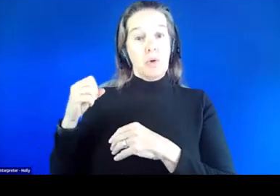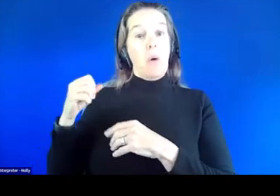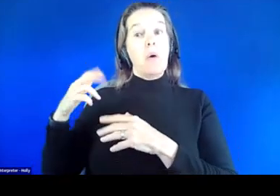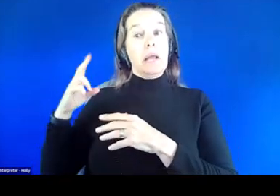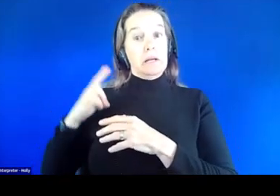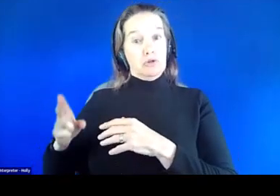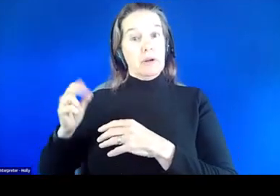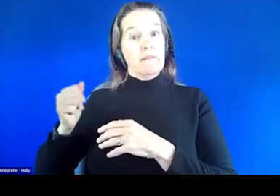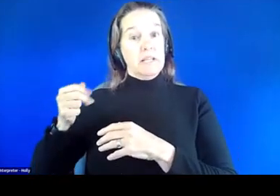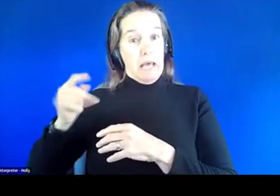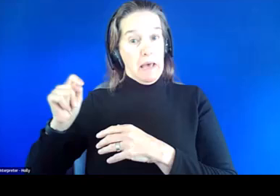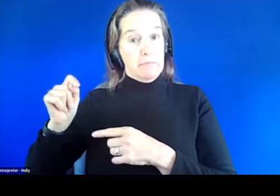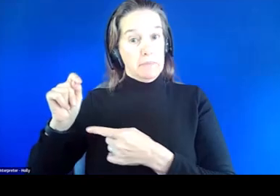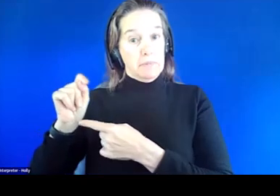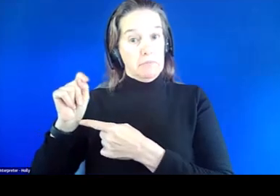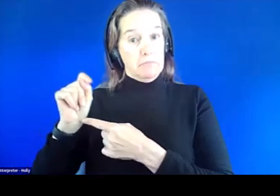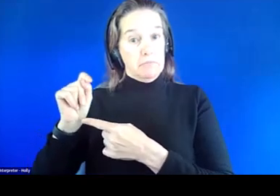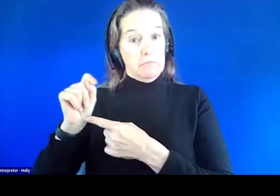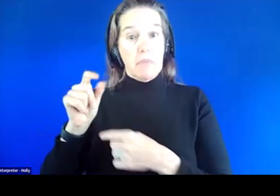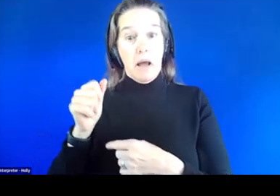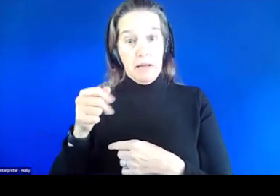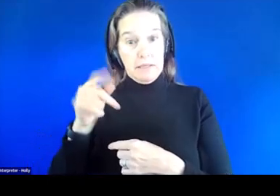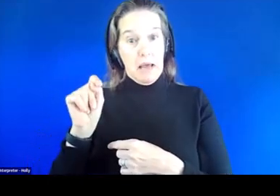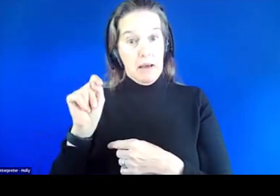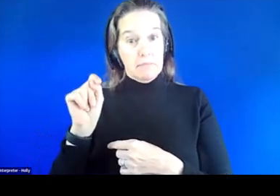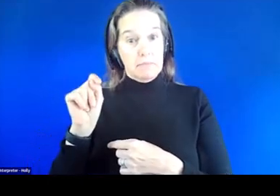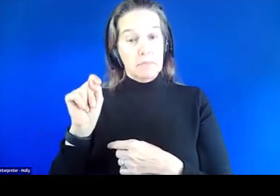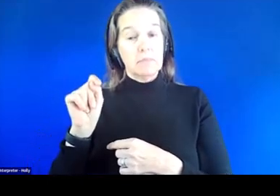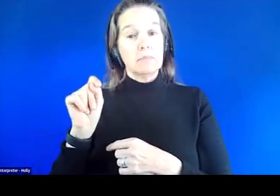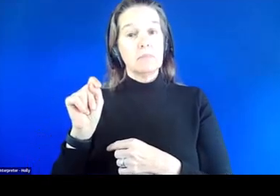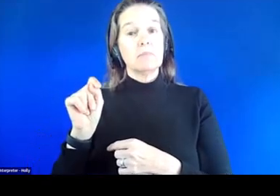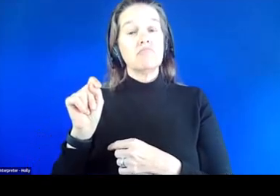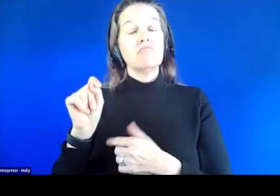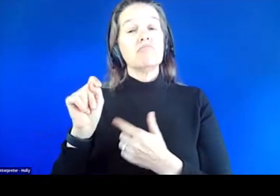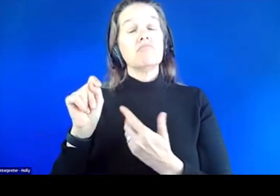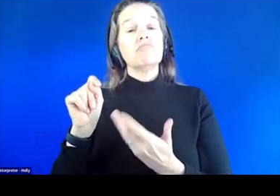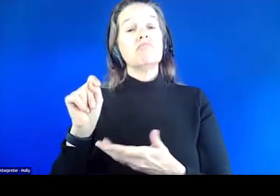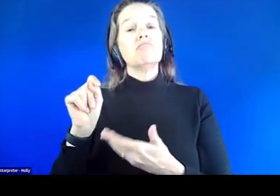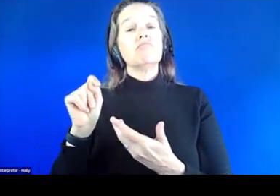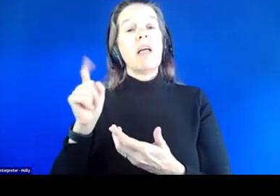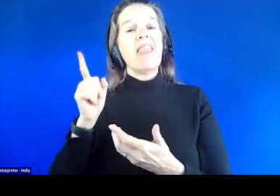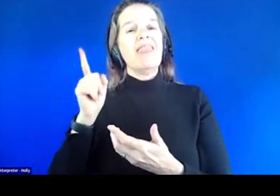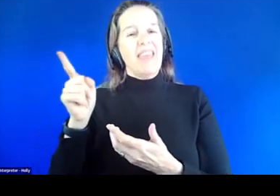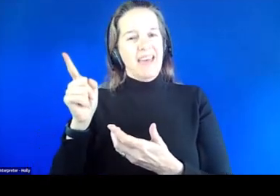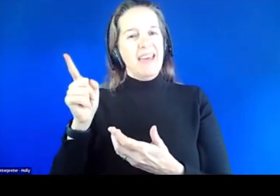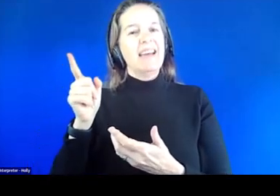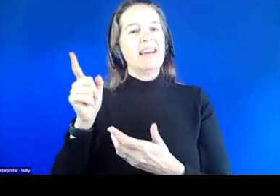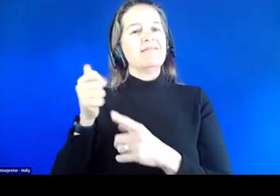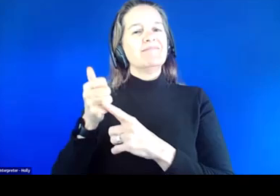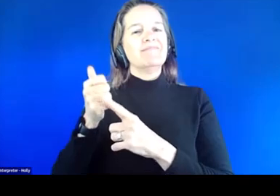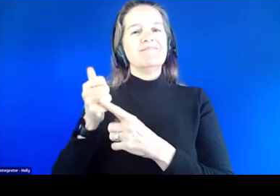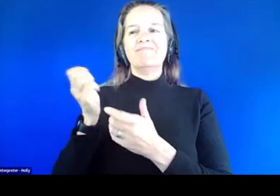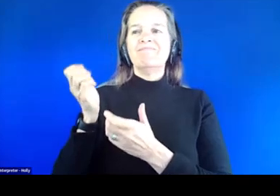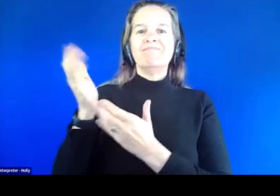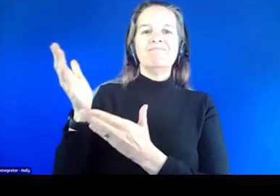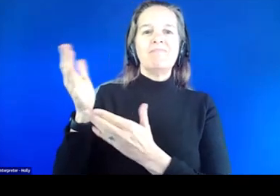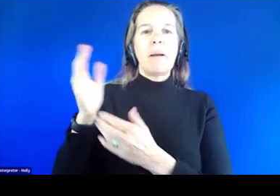a concept, the MICASSA legislation, which was drafted